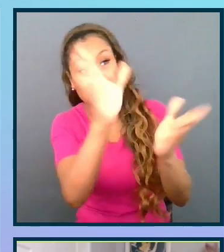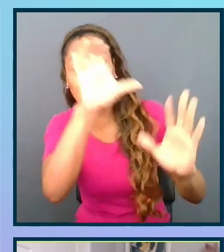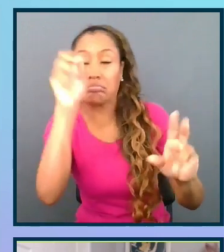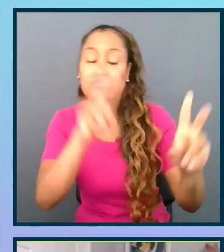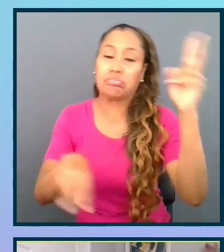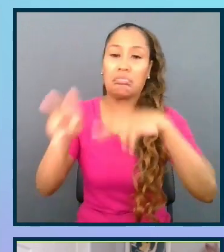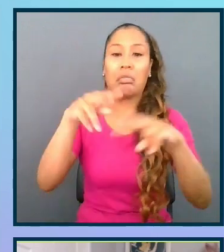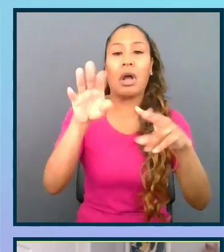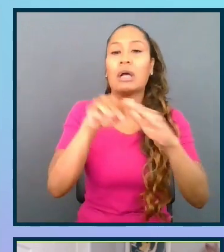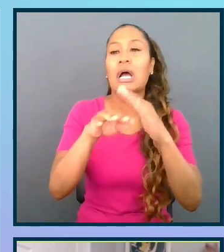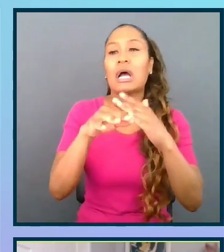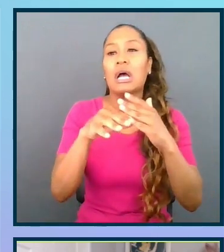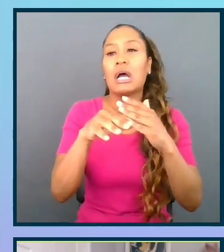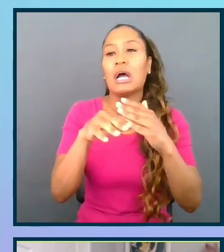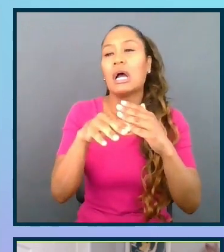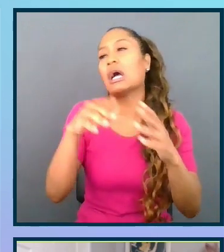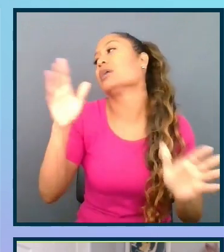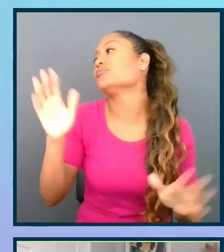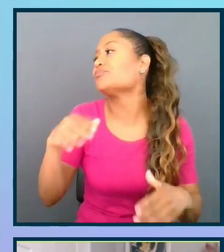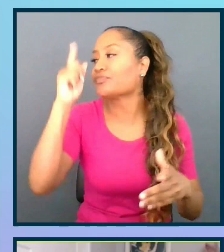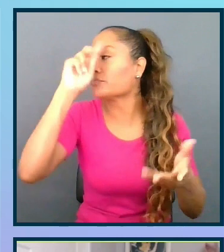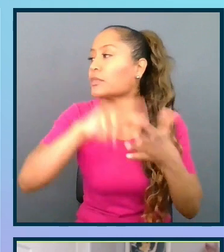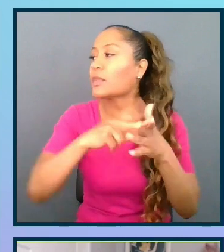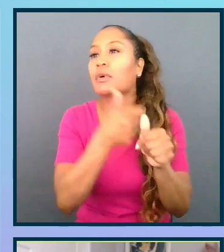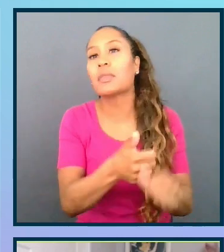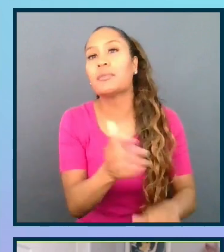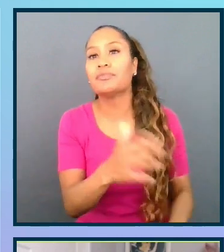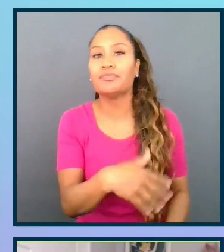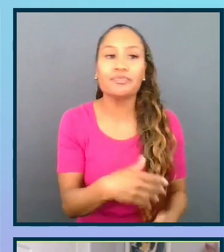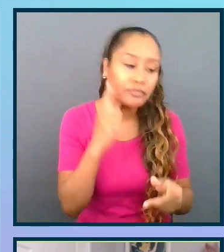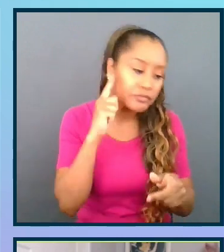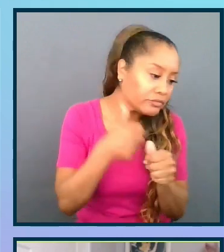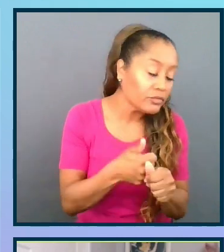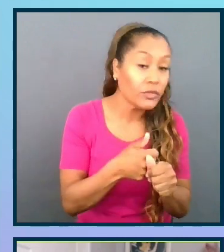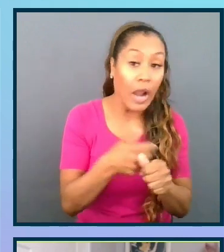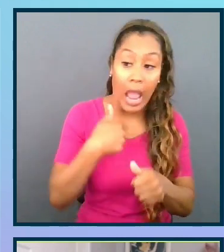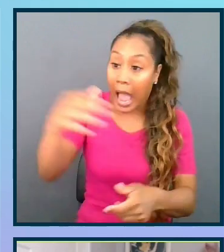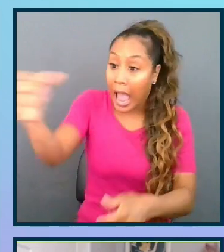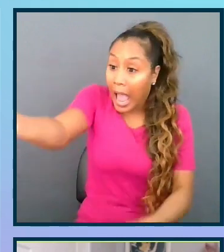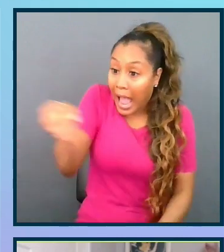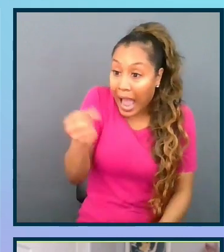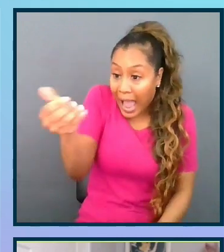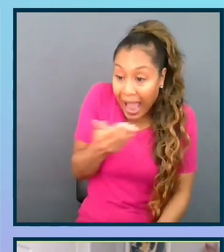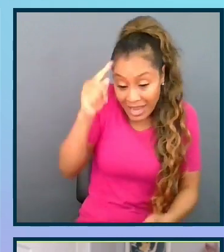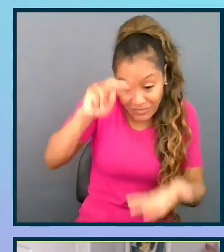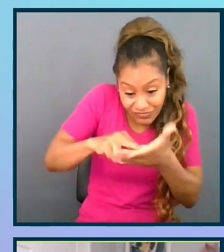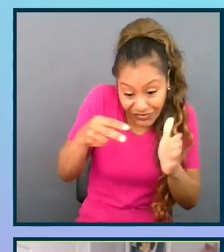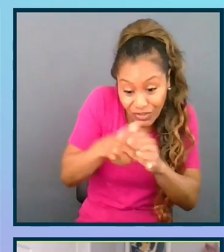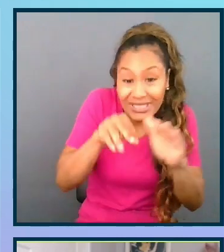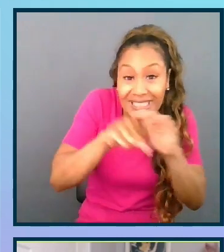as a matter of compliance. So, hiring for accessibility roles and skills has been rare,